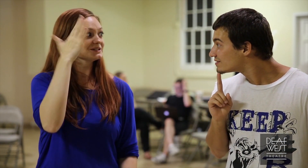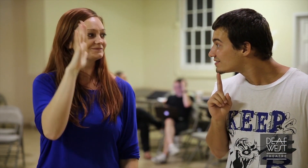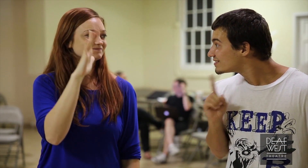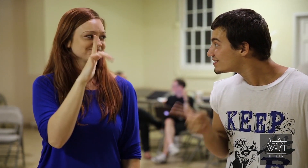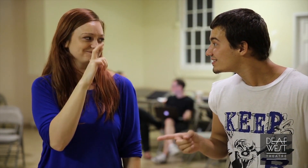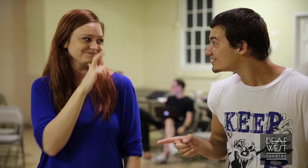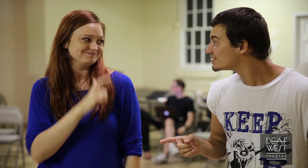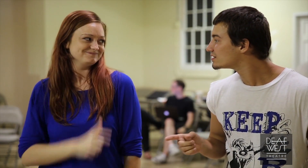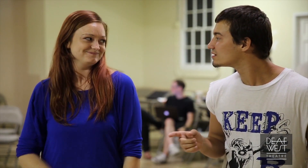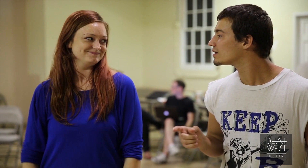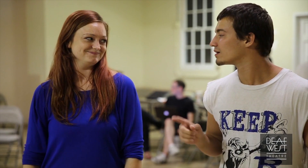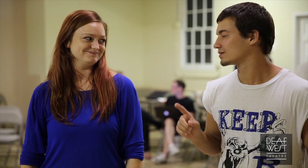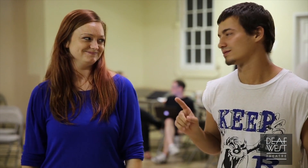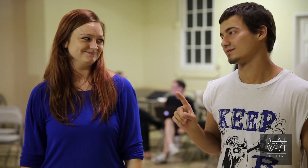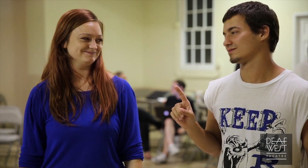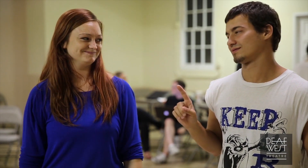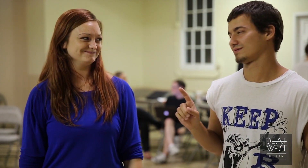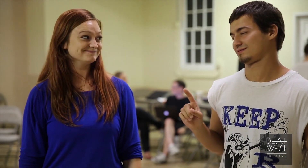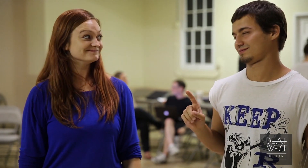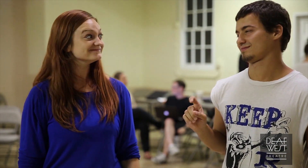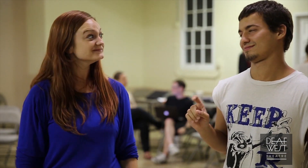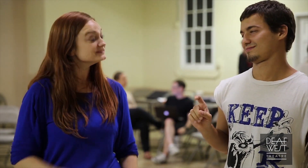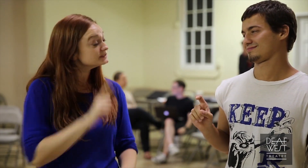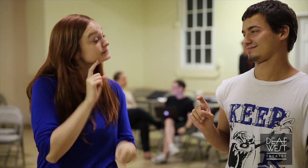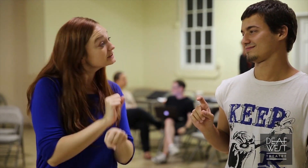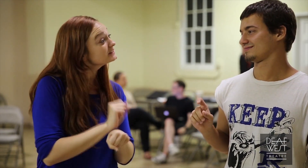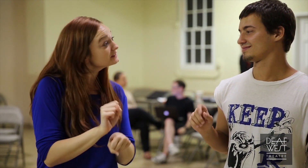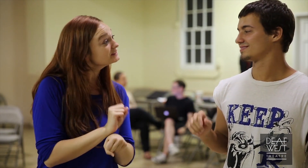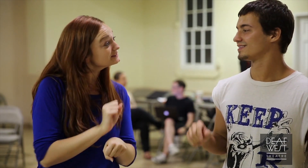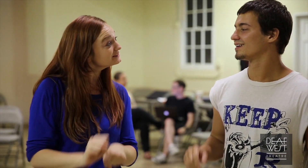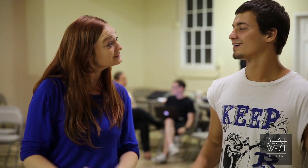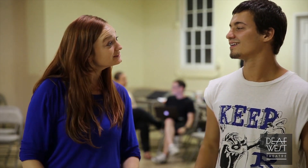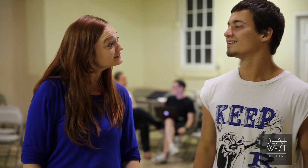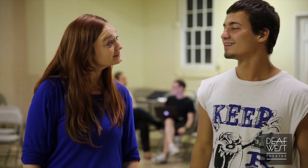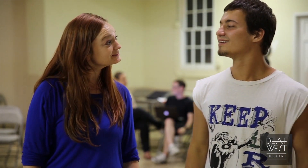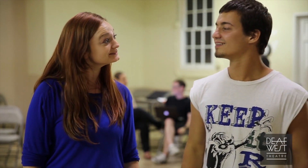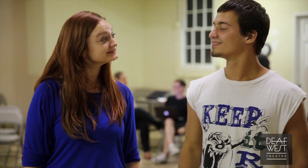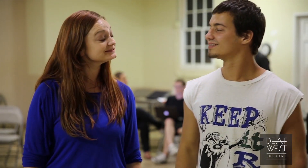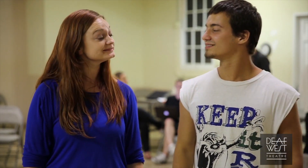I just didn't catch who it was. Really!? Yes, true biz.